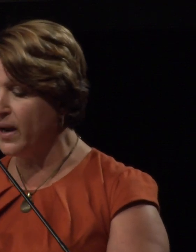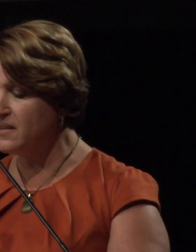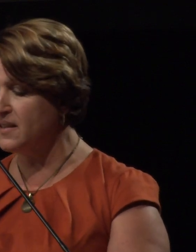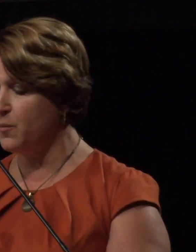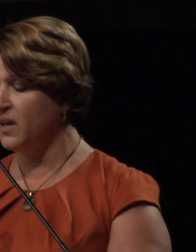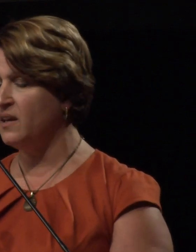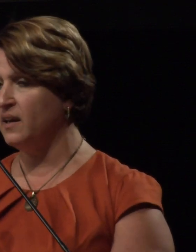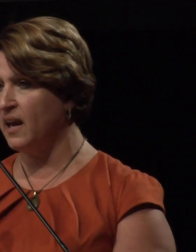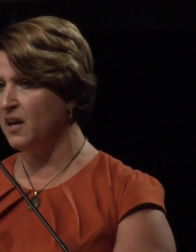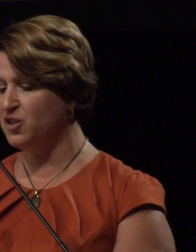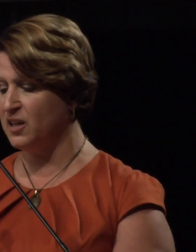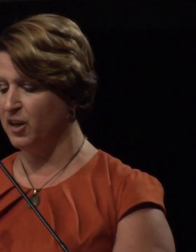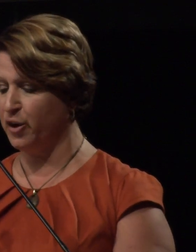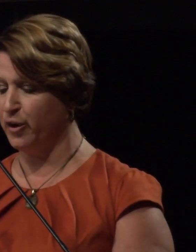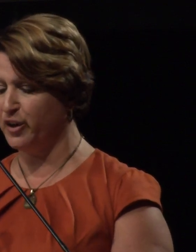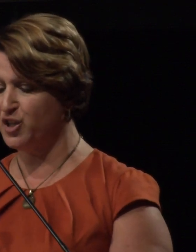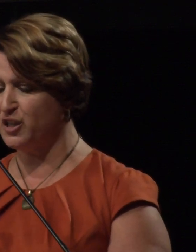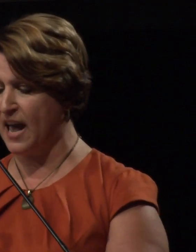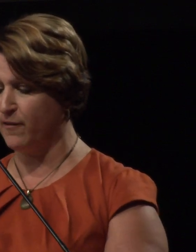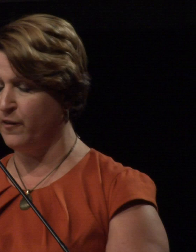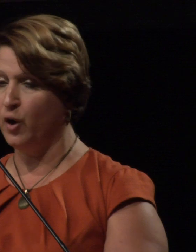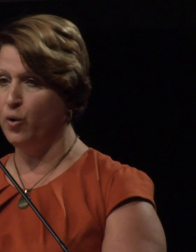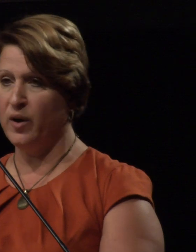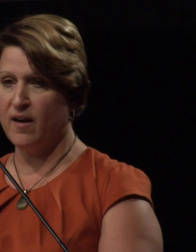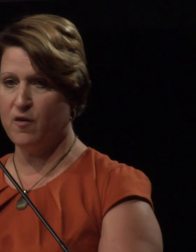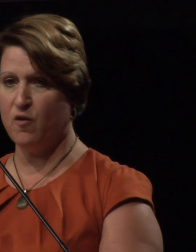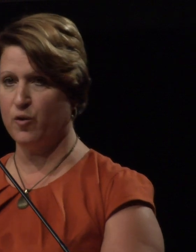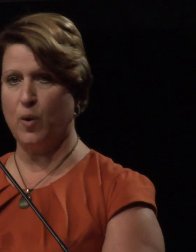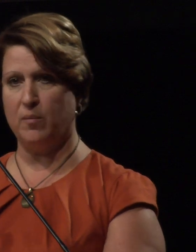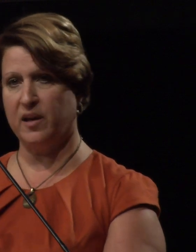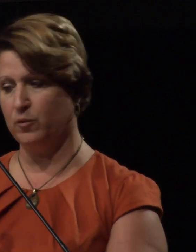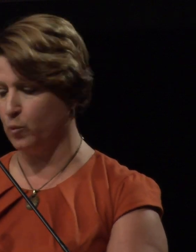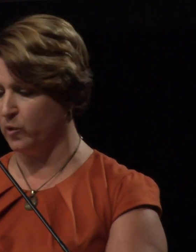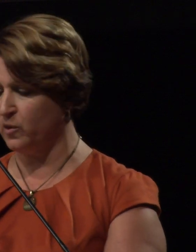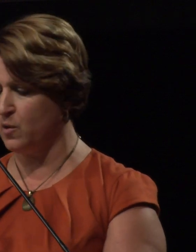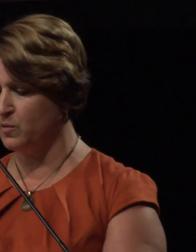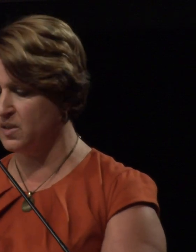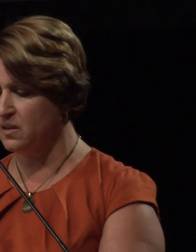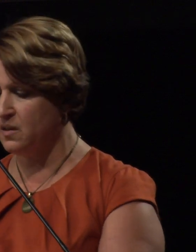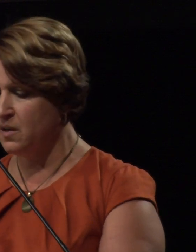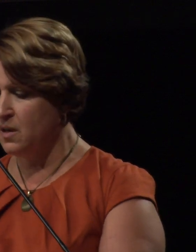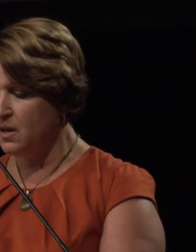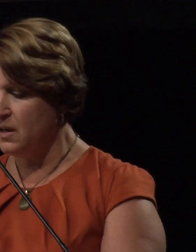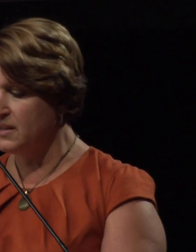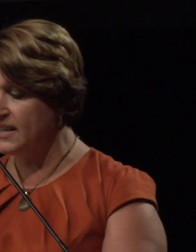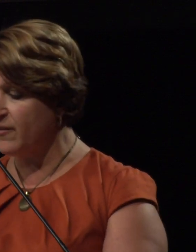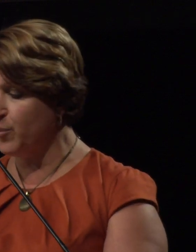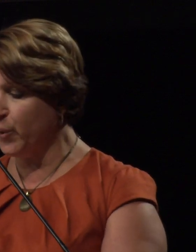ARE WAYS THAT WE CAN ENGAGE AND ENCOURAGE STAFF WHO HAVE OVERWHELMING WORKLOADS.